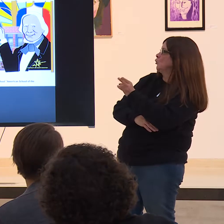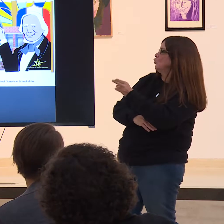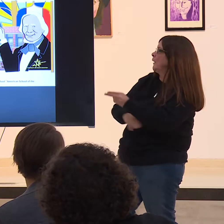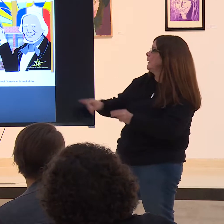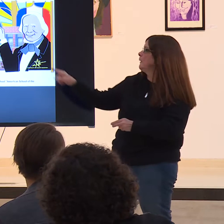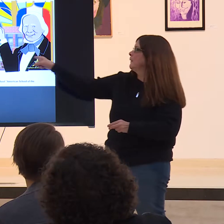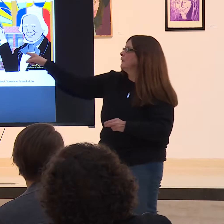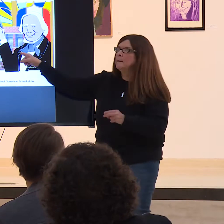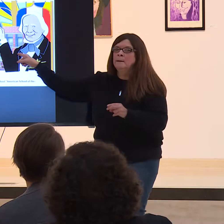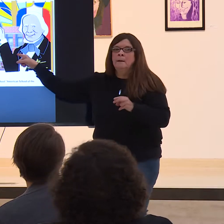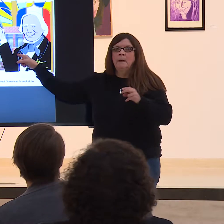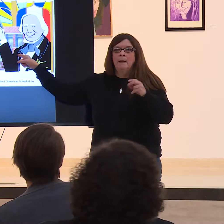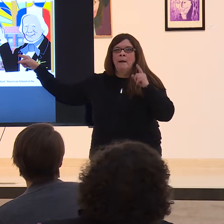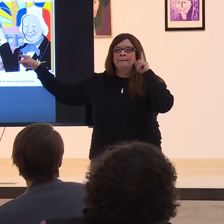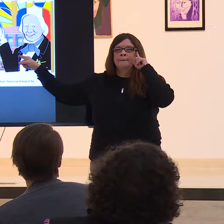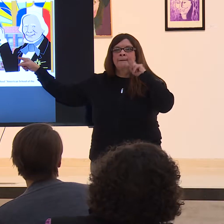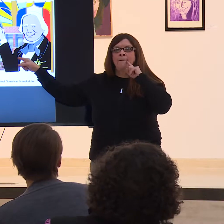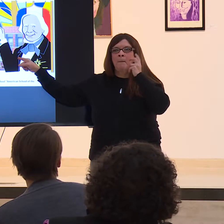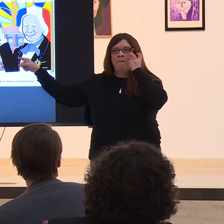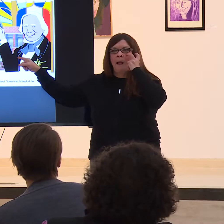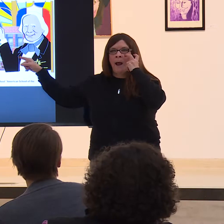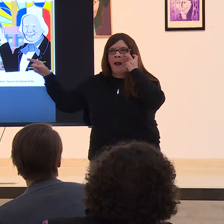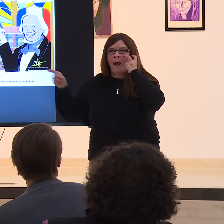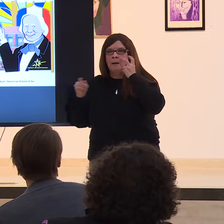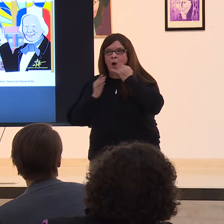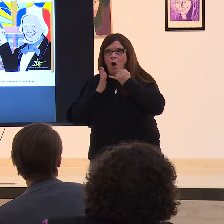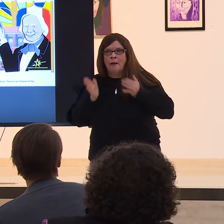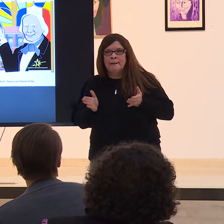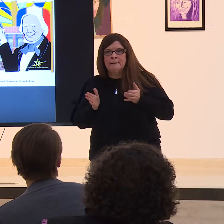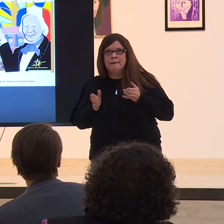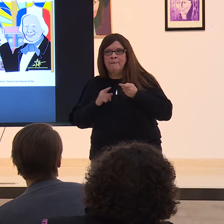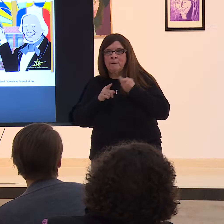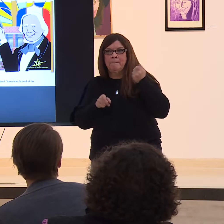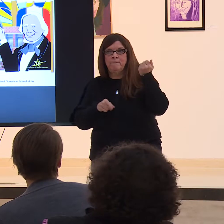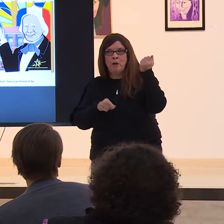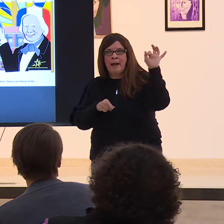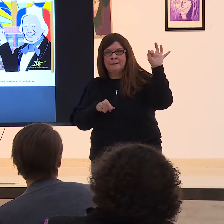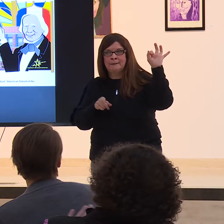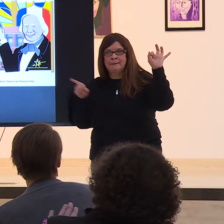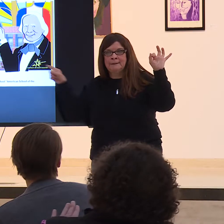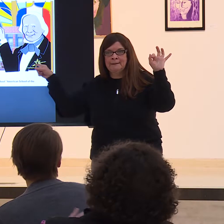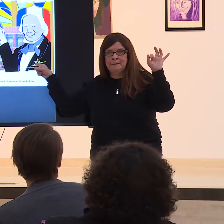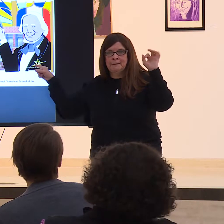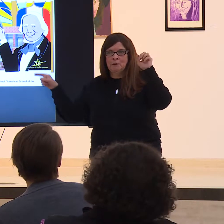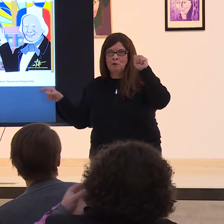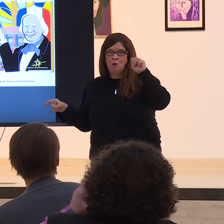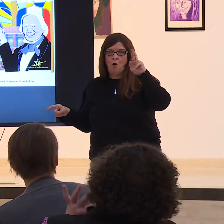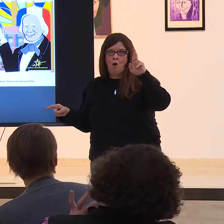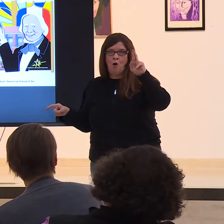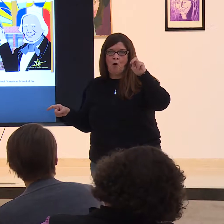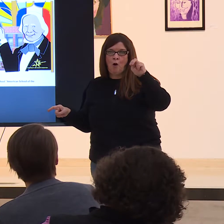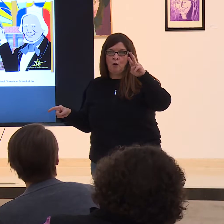This is the Three-Day Deaf History Challenge. This was actually created by a deaf-blind artist